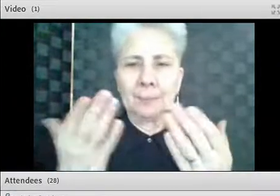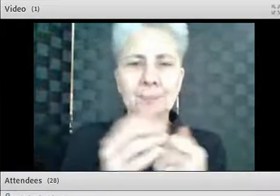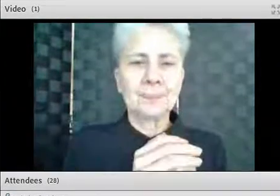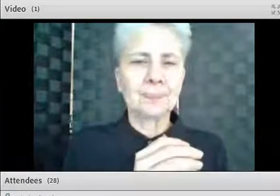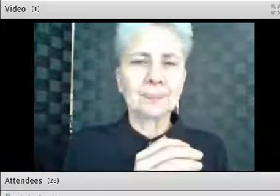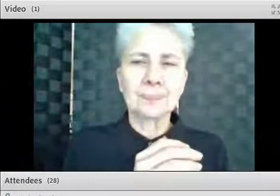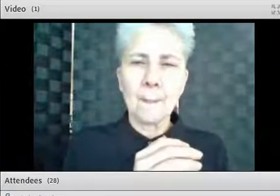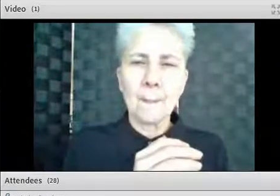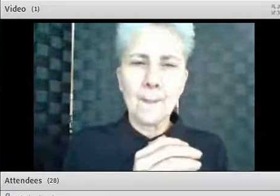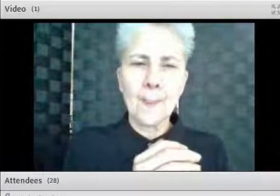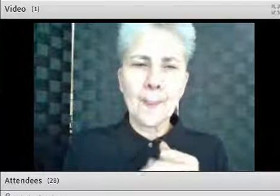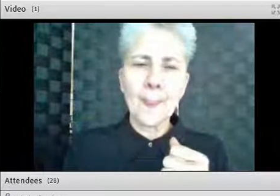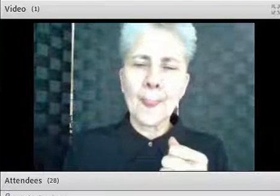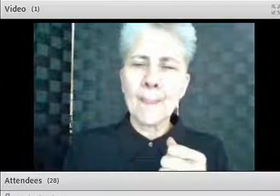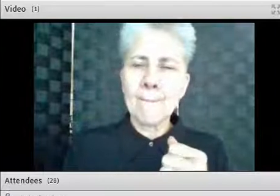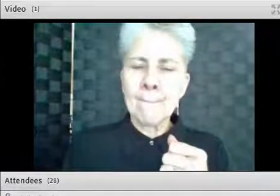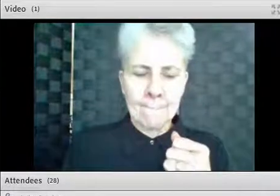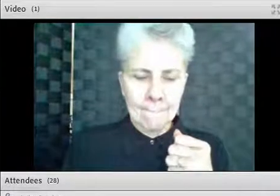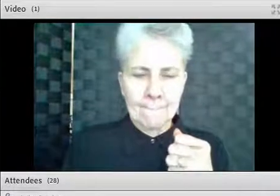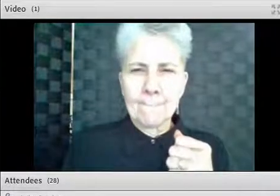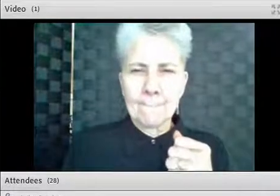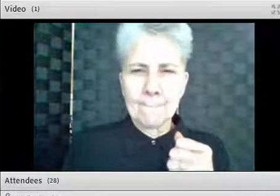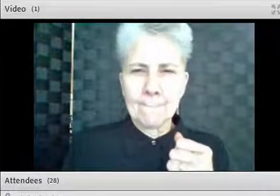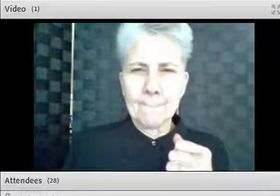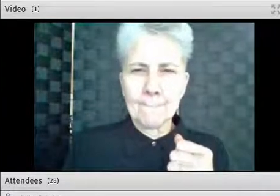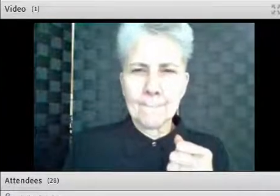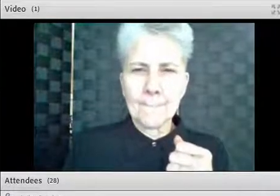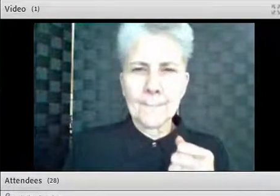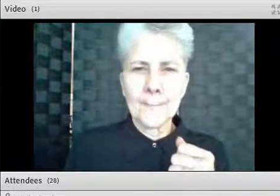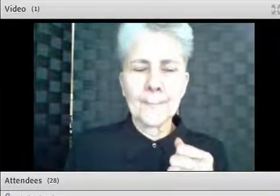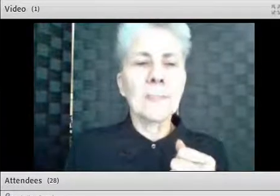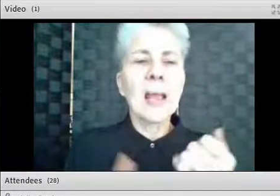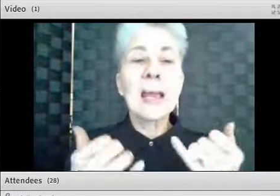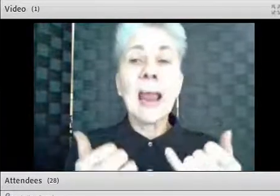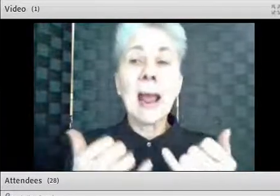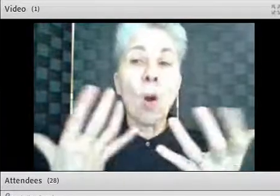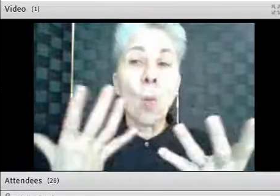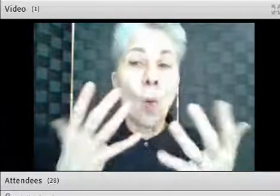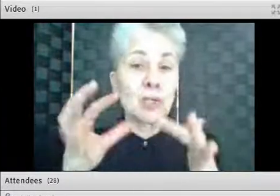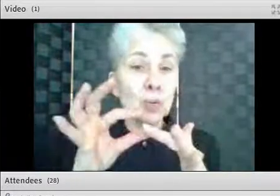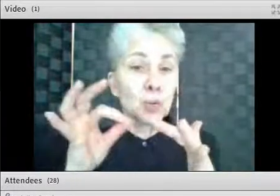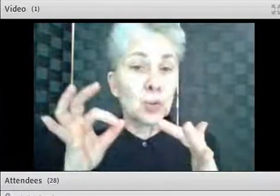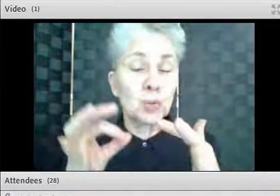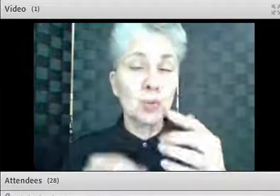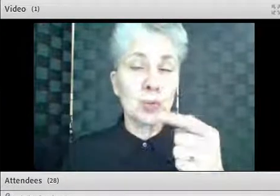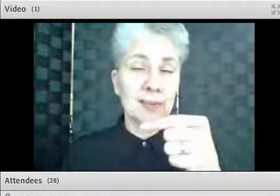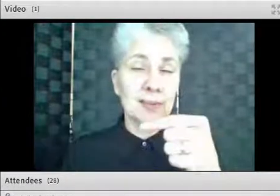So as far as what to choose, first of all, for those who know MARC --